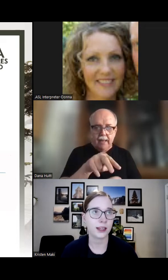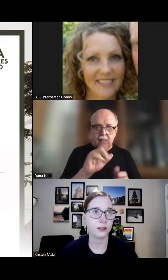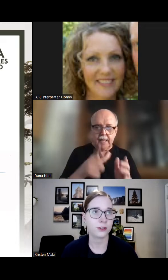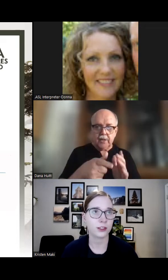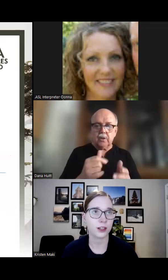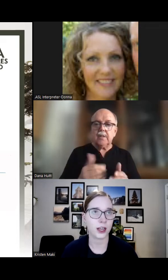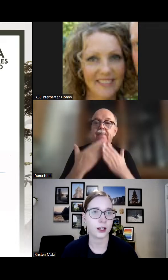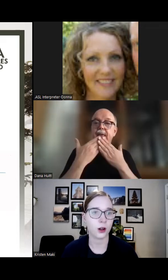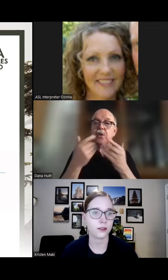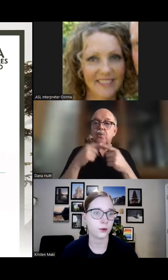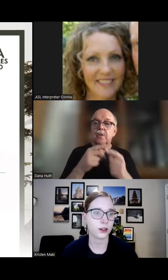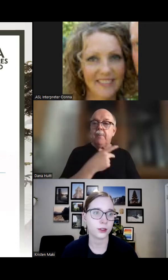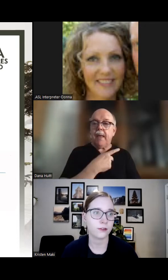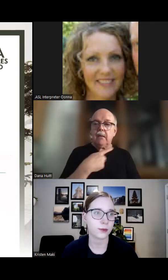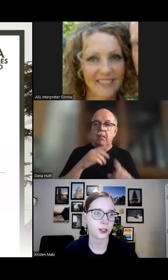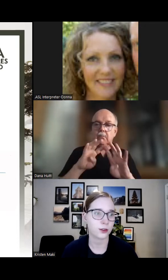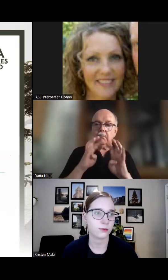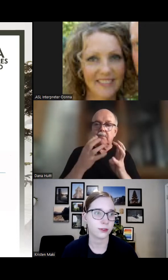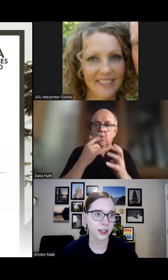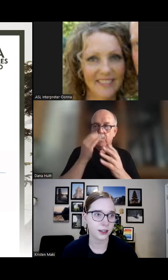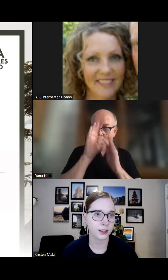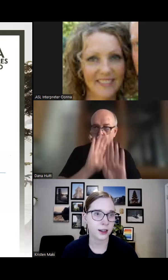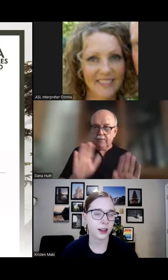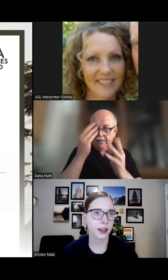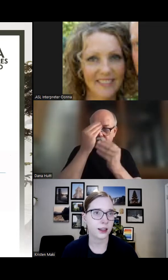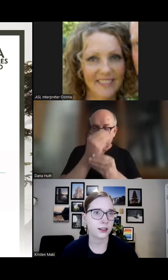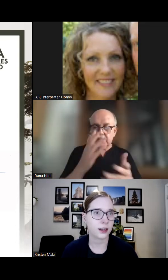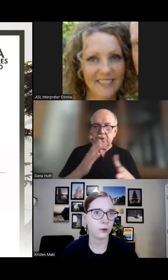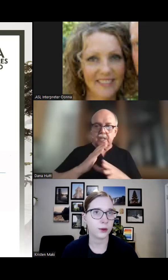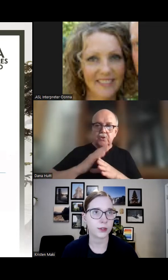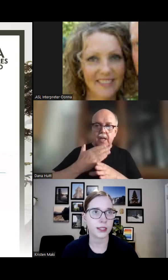with the growing amount of Baby Boomers that are aging